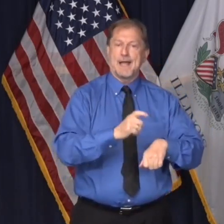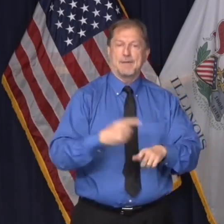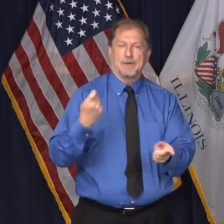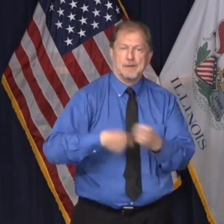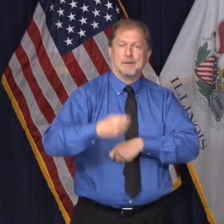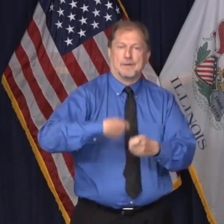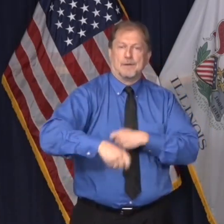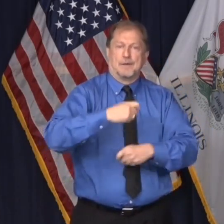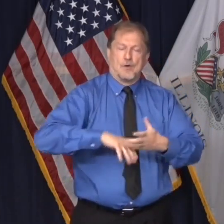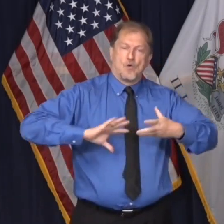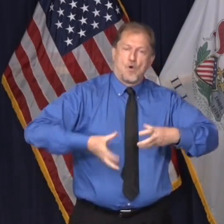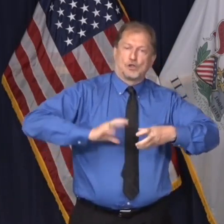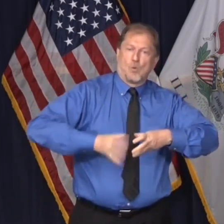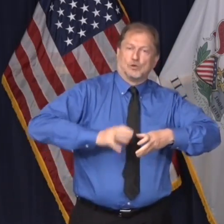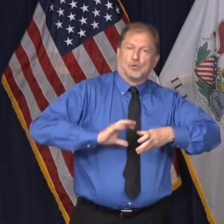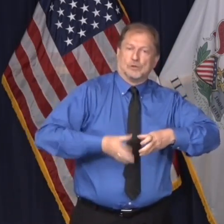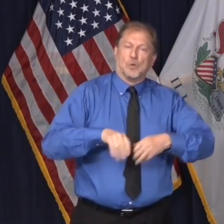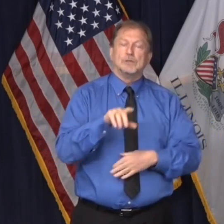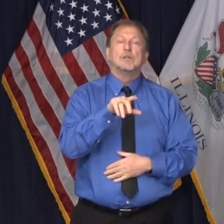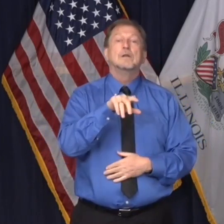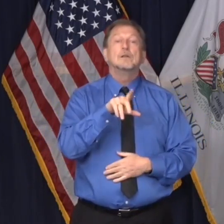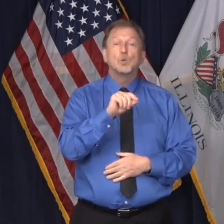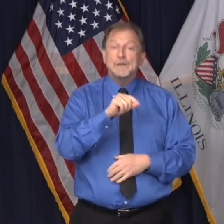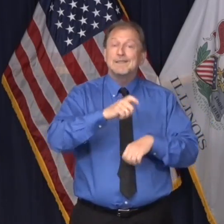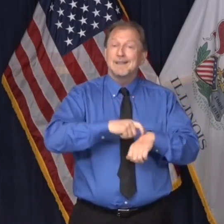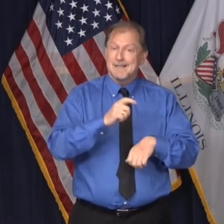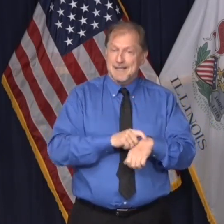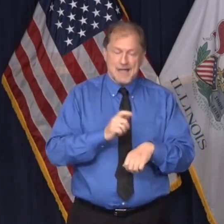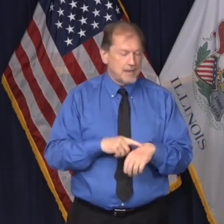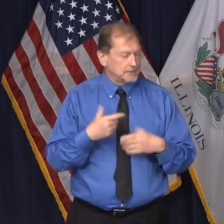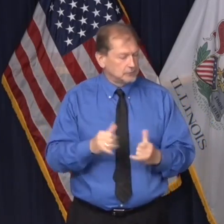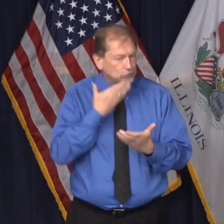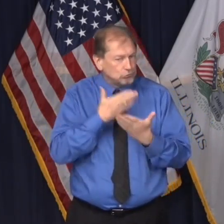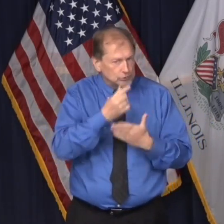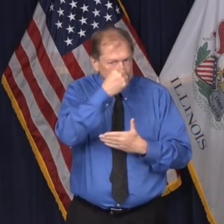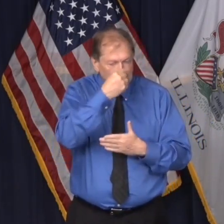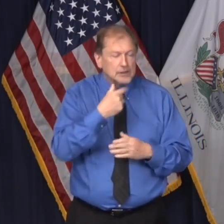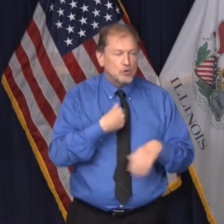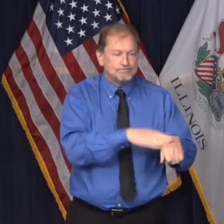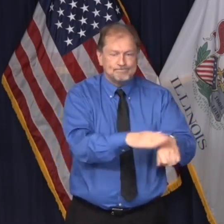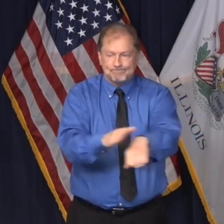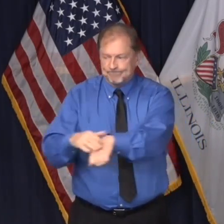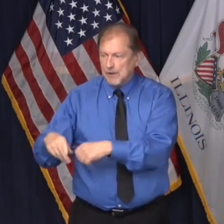ALL THE COSTS OF USING THIS SYSTEM. IN MASK CAN BE CONTAMINATED UP